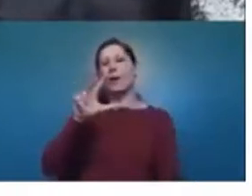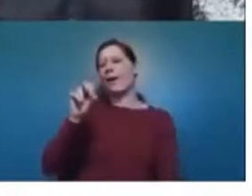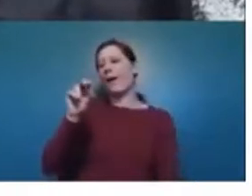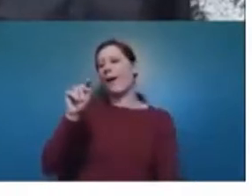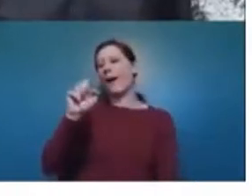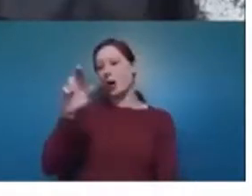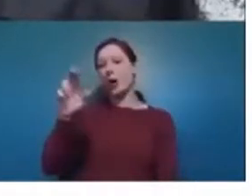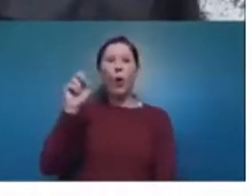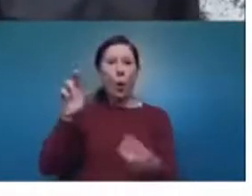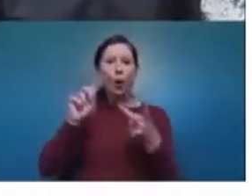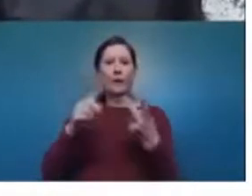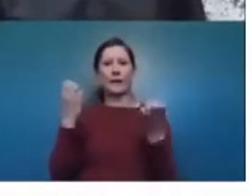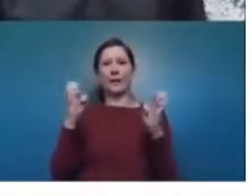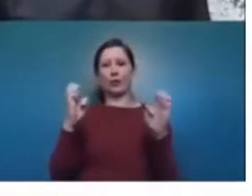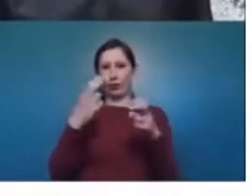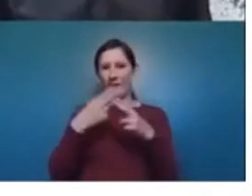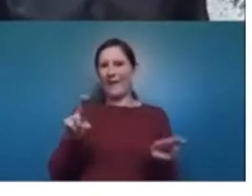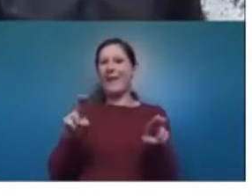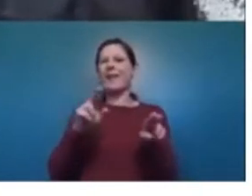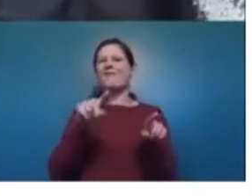egg hunt on Easter Sunday--all aquarium style.